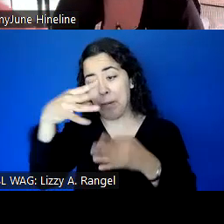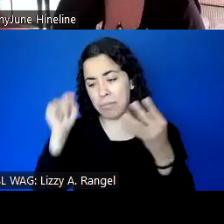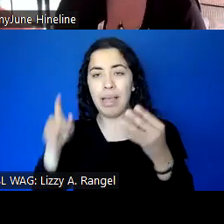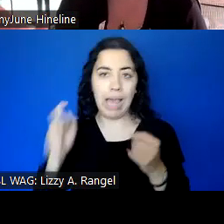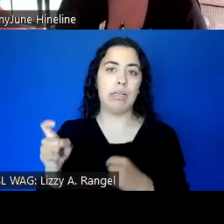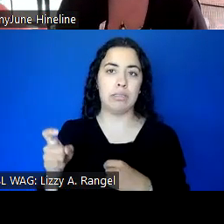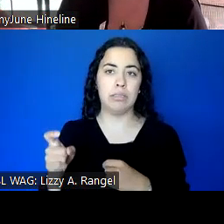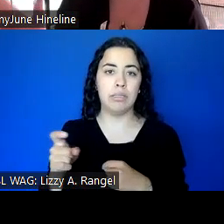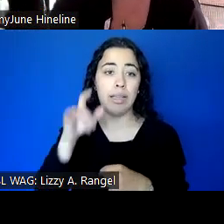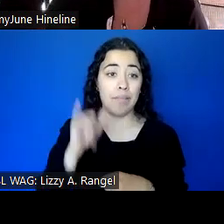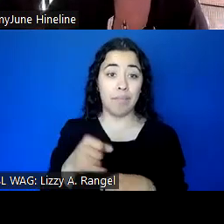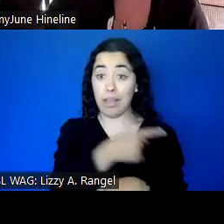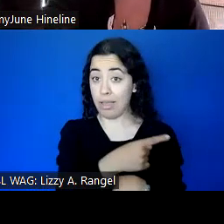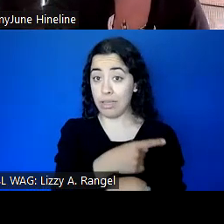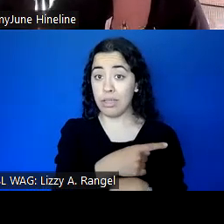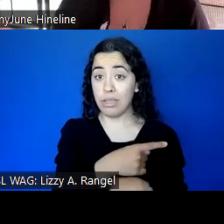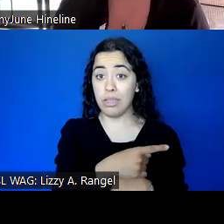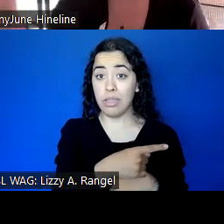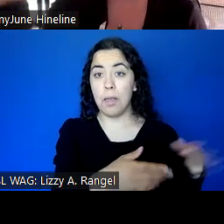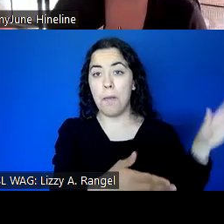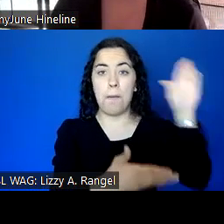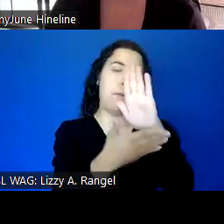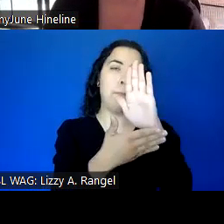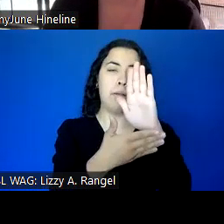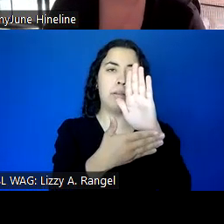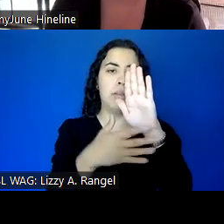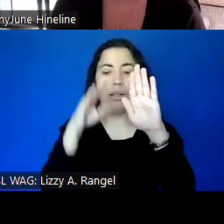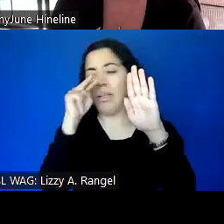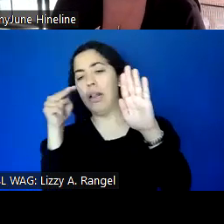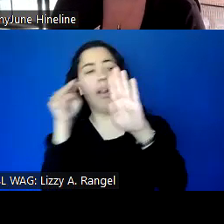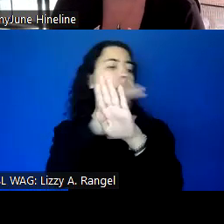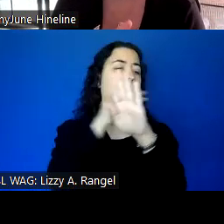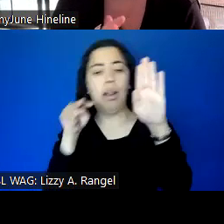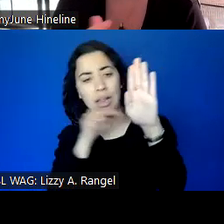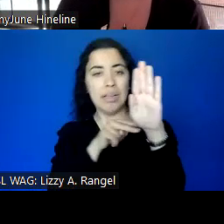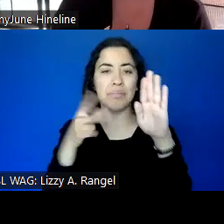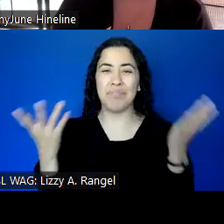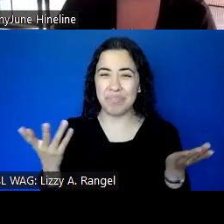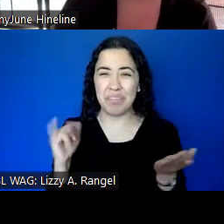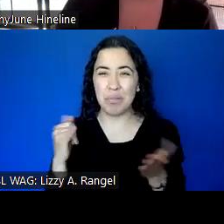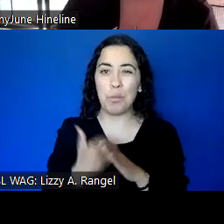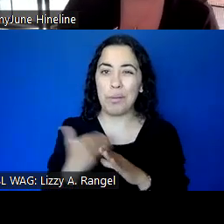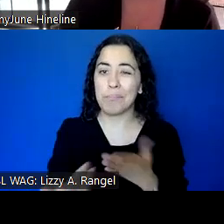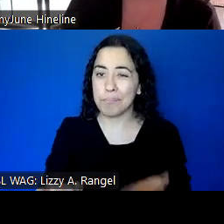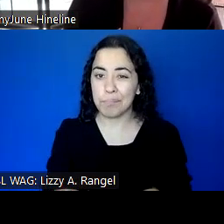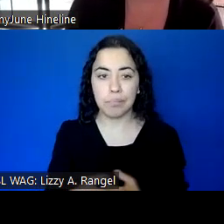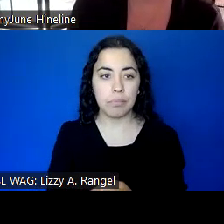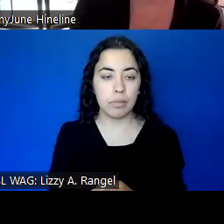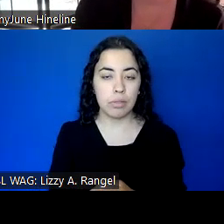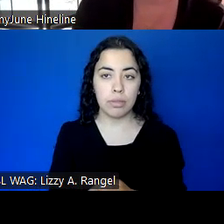We want to provide a no-script alternative that uses a plain link to users with JavaScript